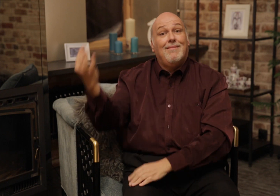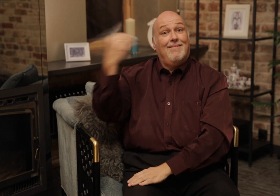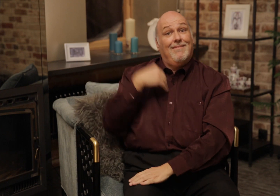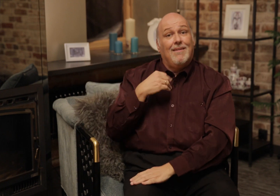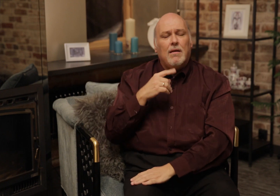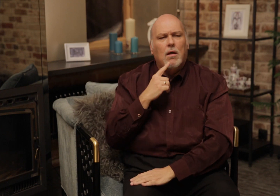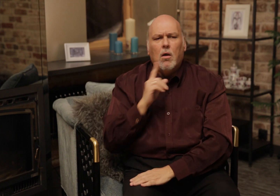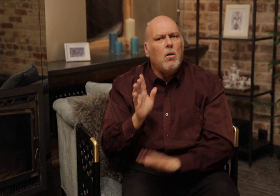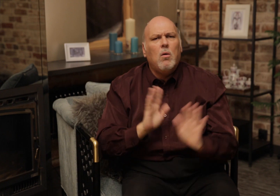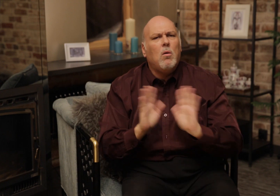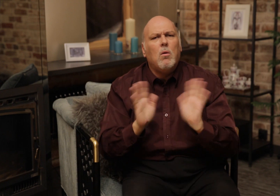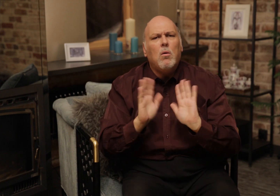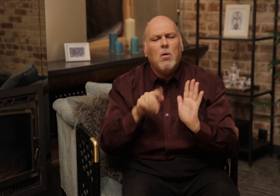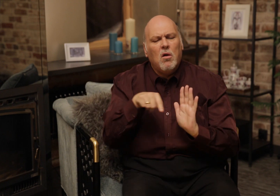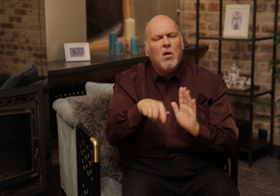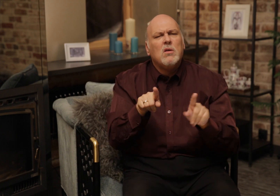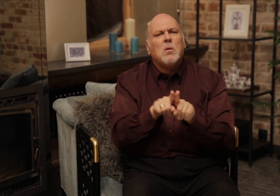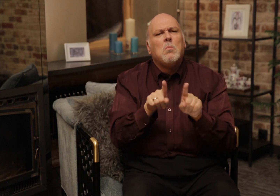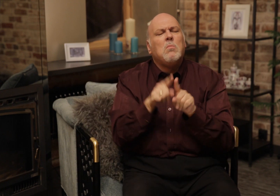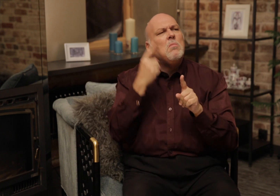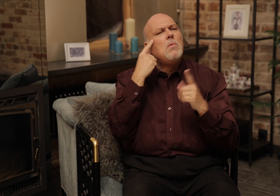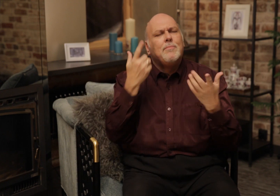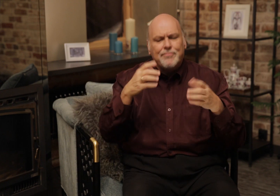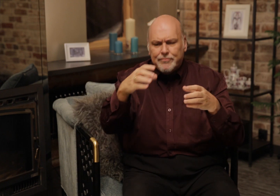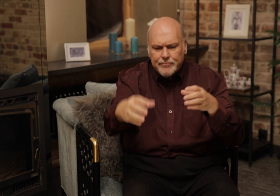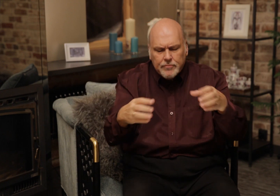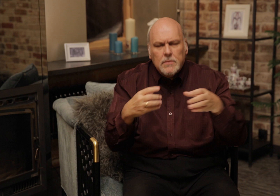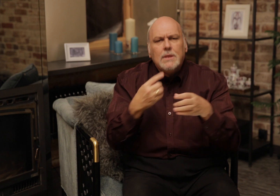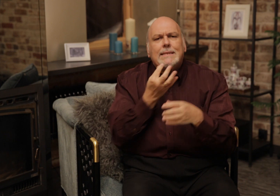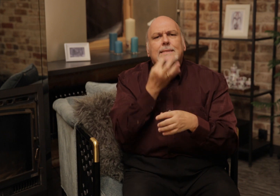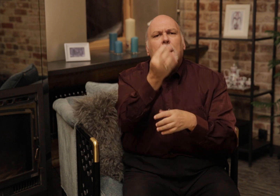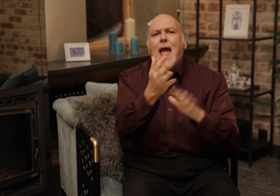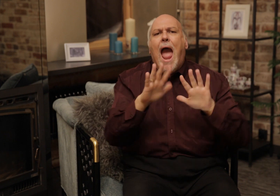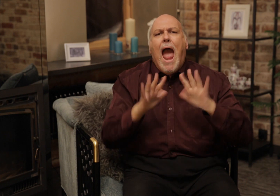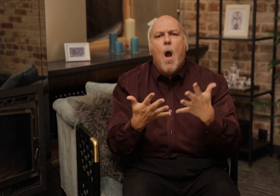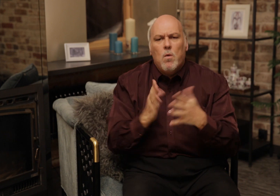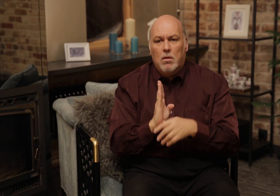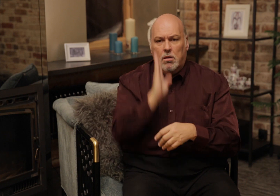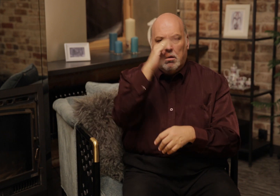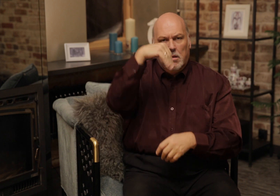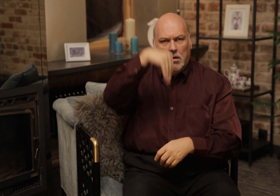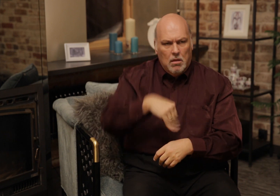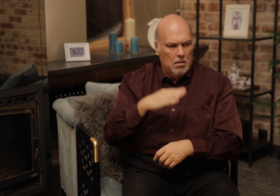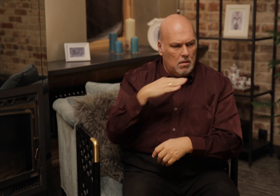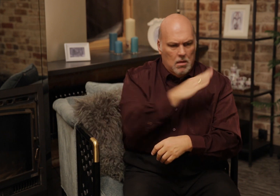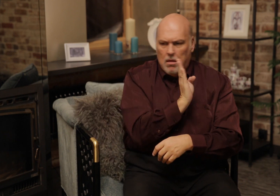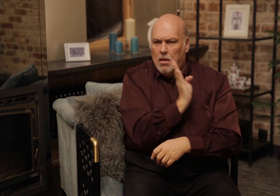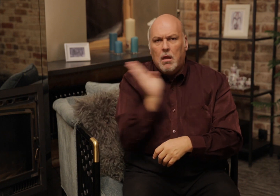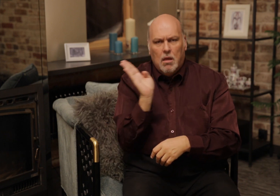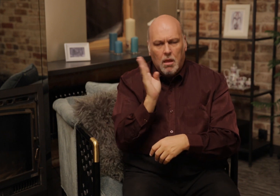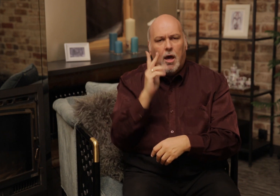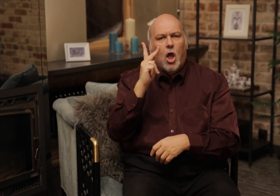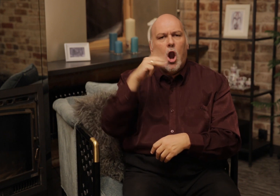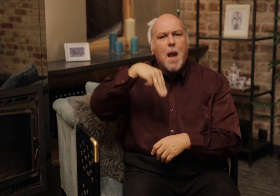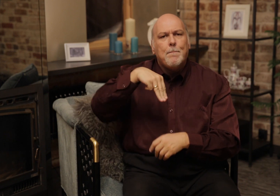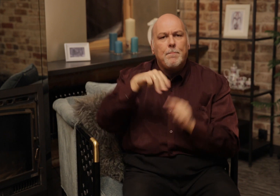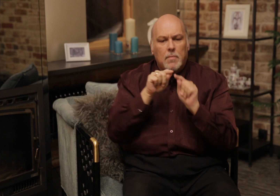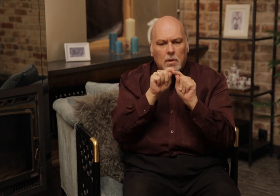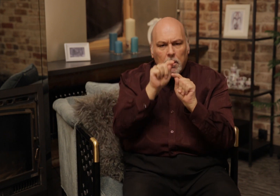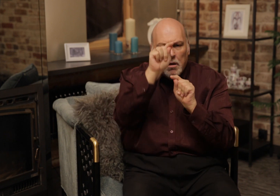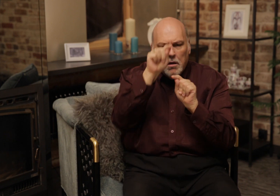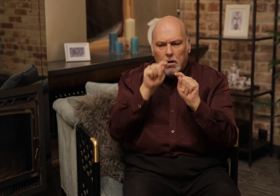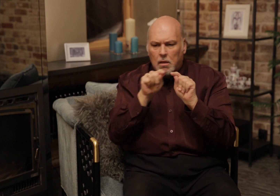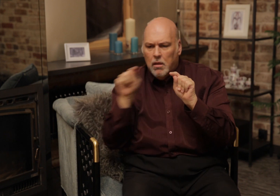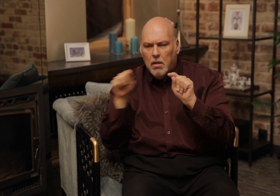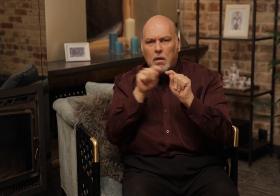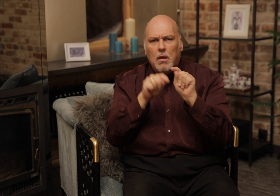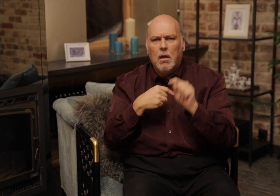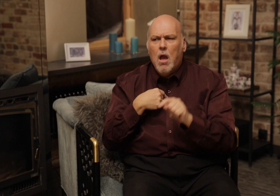He said it was just the place from which all distances to Moscow are measured.